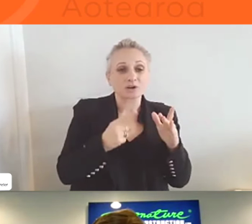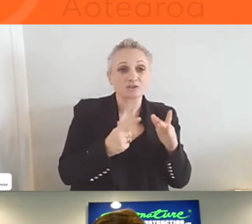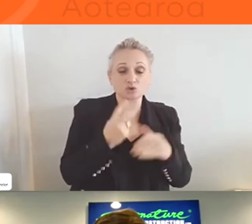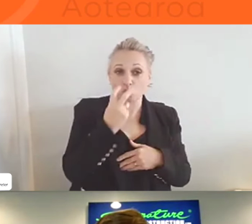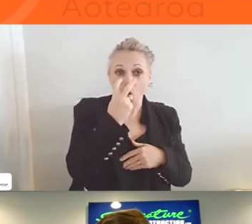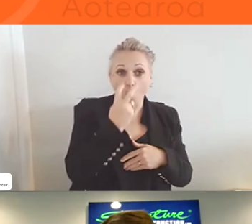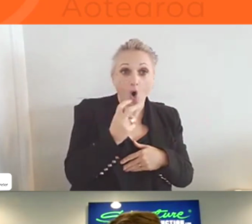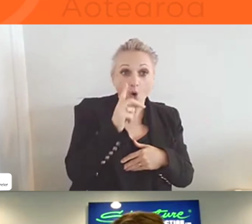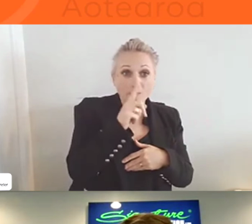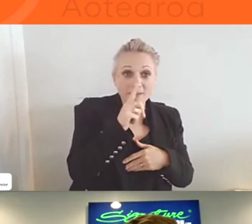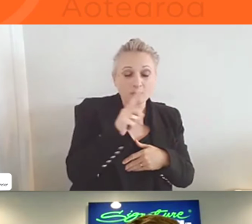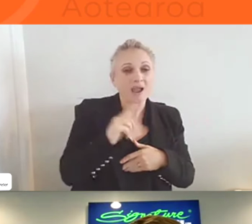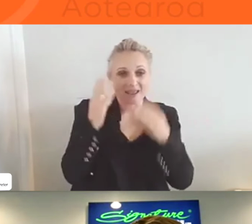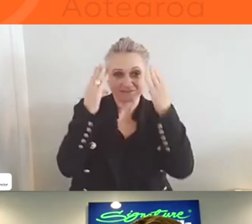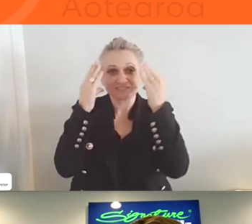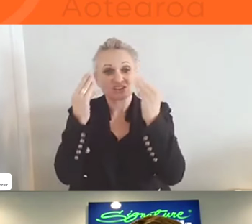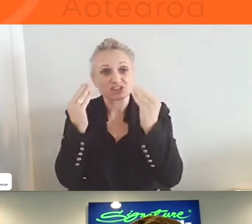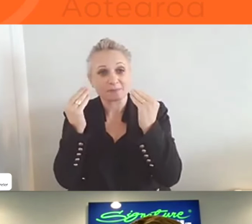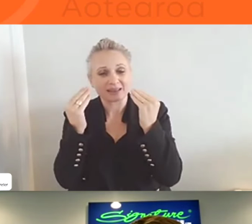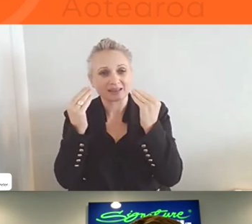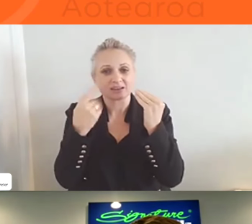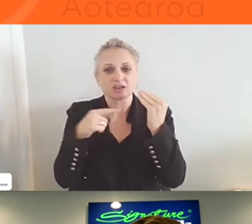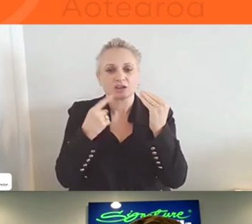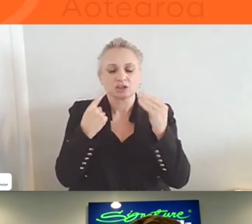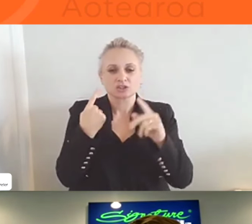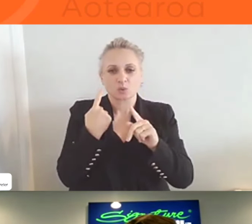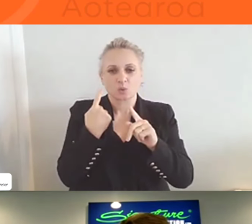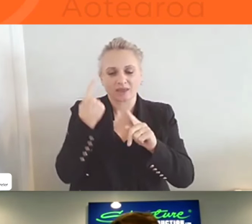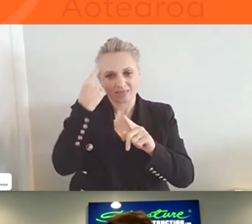So we look closely at things like task lighting, position of light